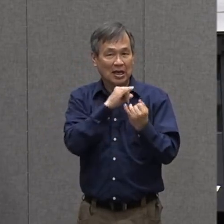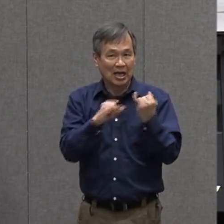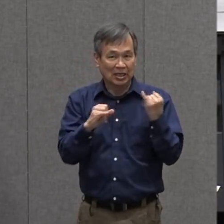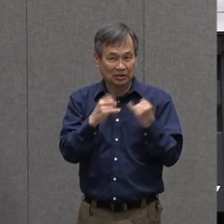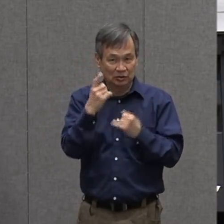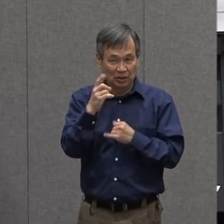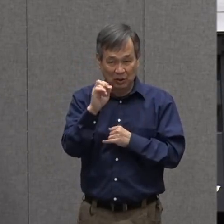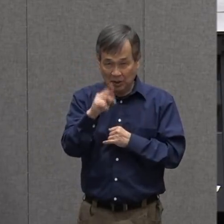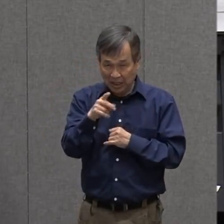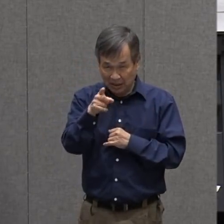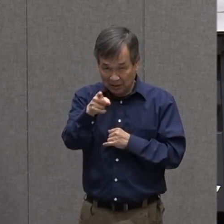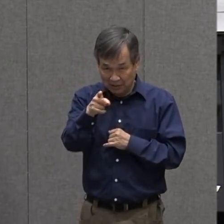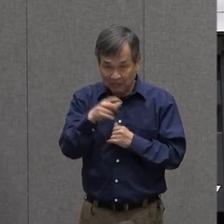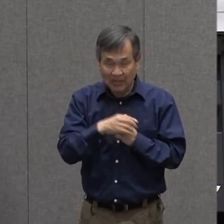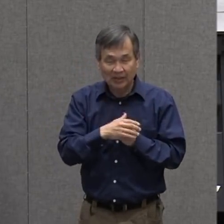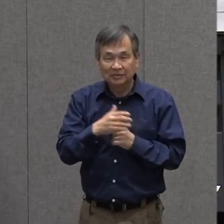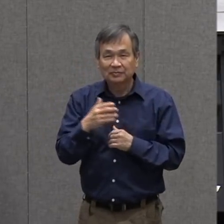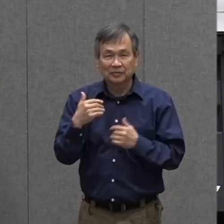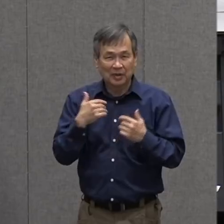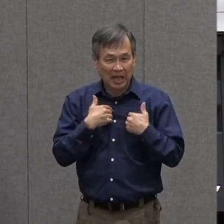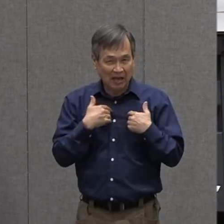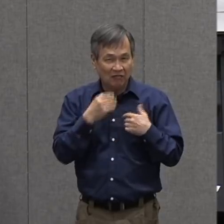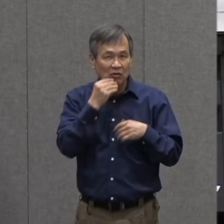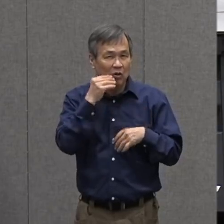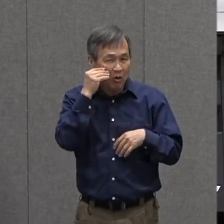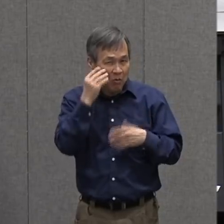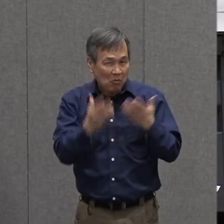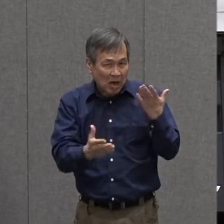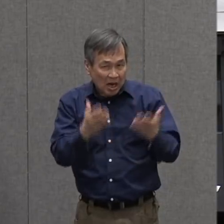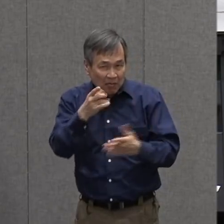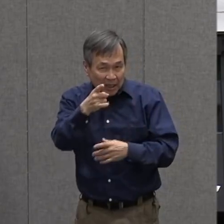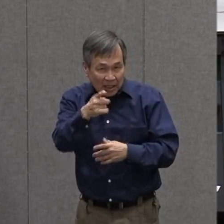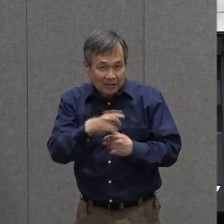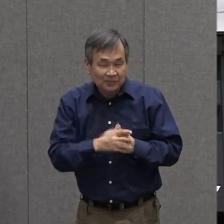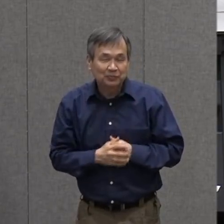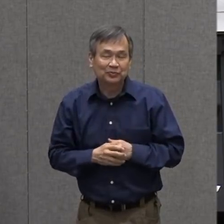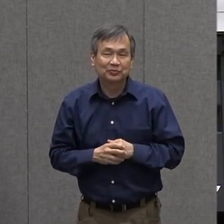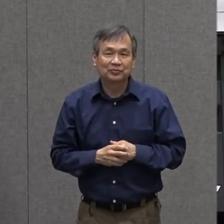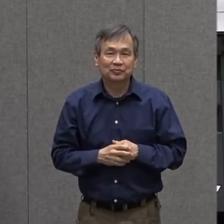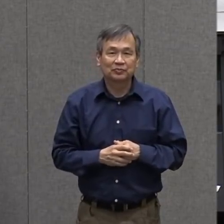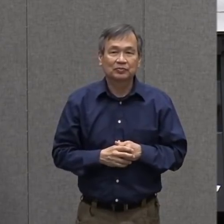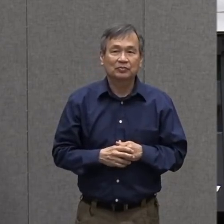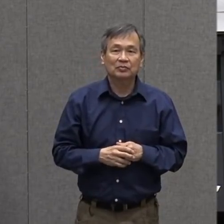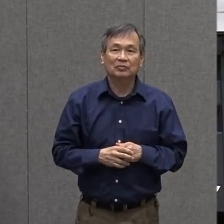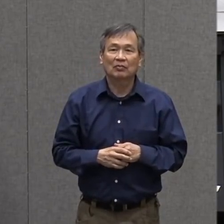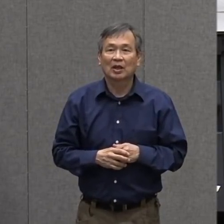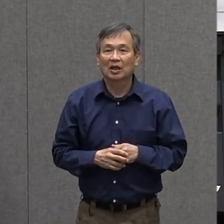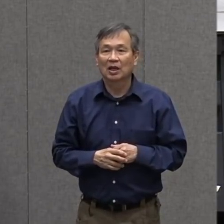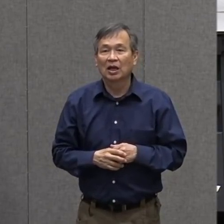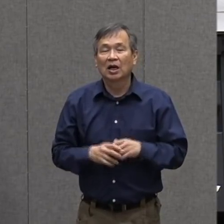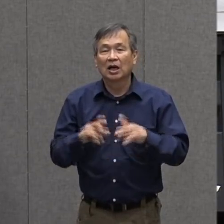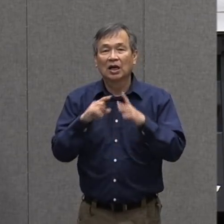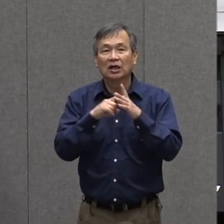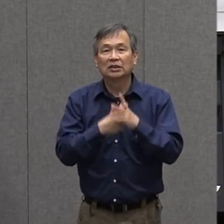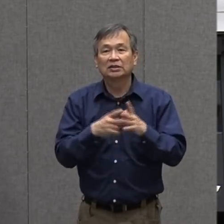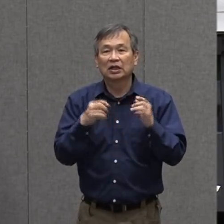Maybe you guys may have some of these at home. Well, one of the things that I started with is I started with a bundle.